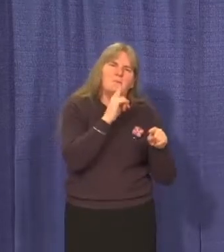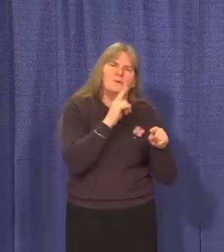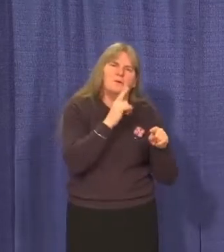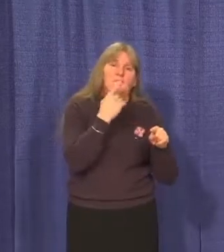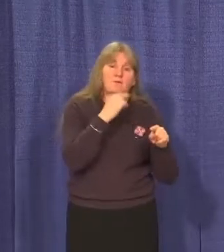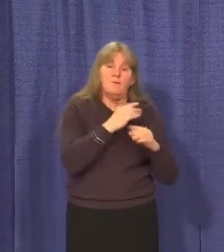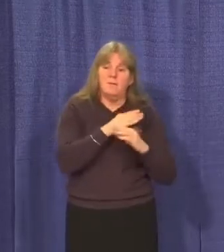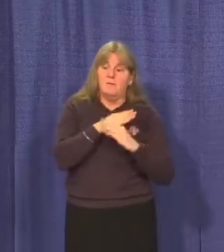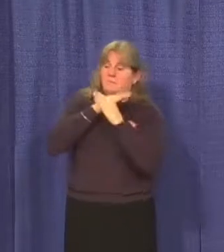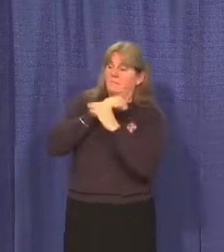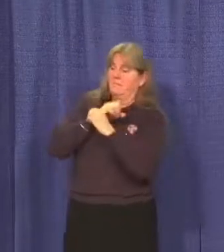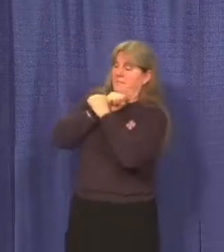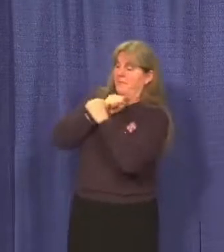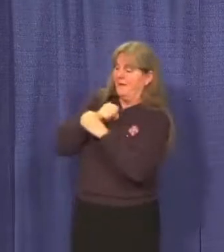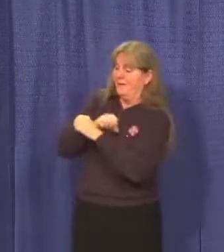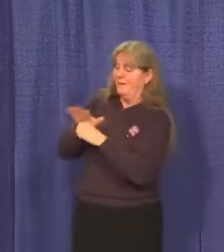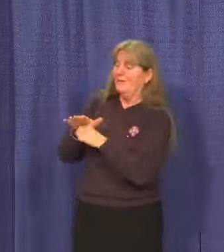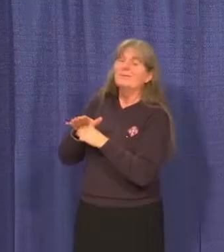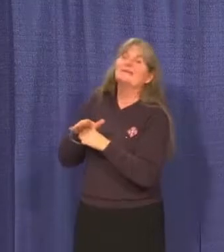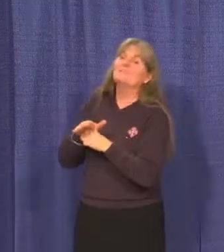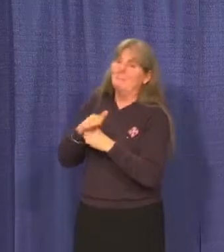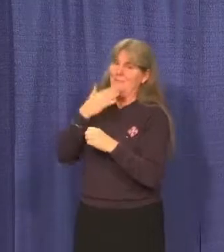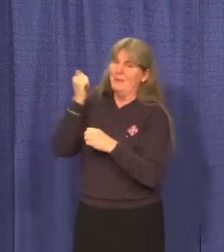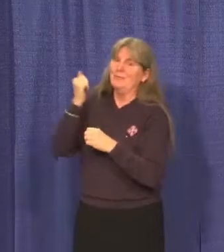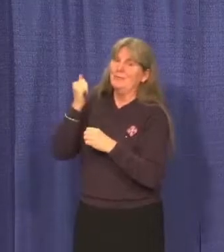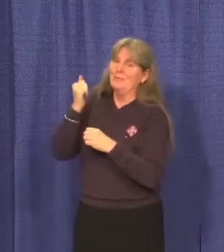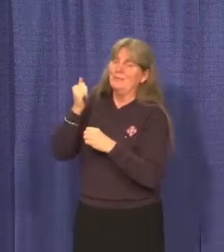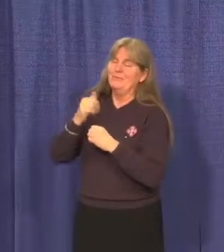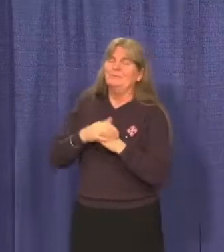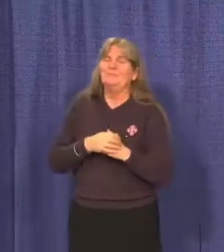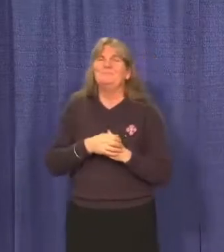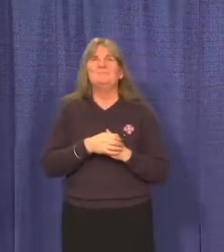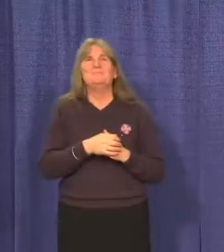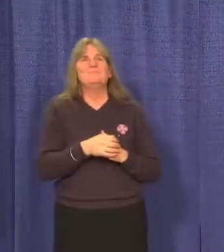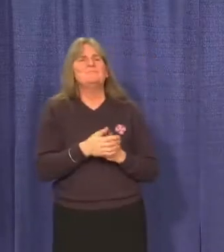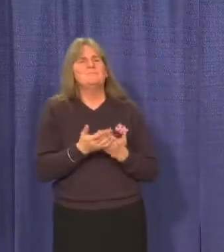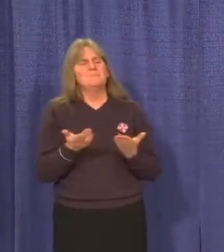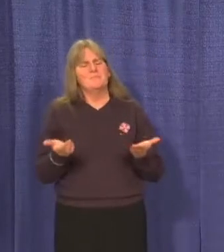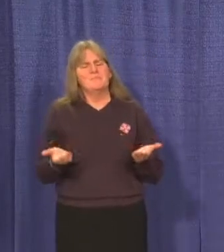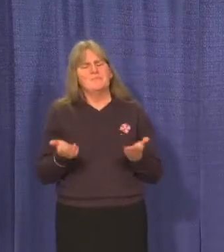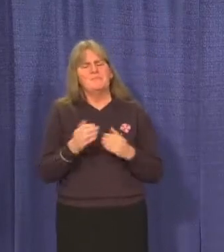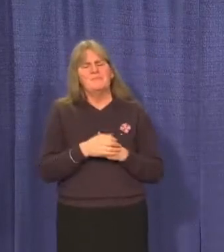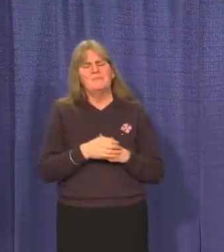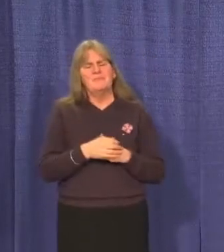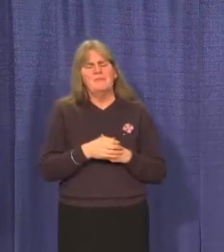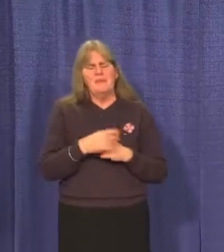COVID-19 infection. Postmarketing surveillance means that we don't rely only on